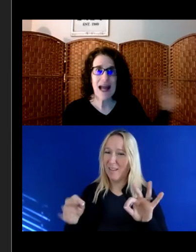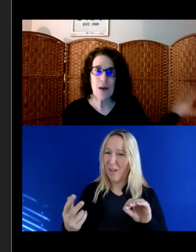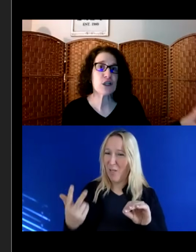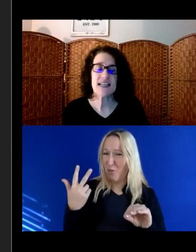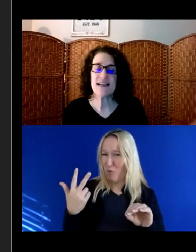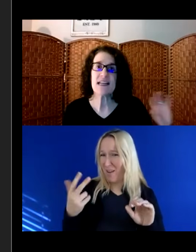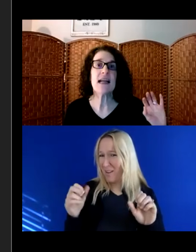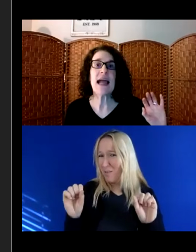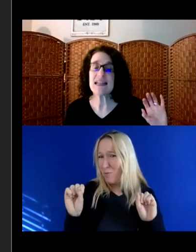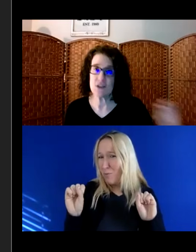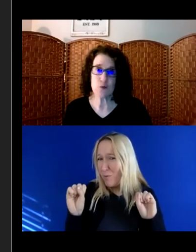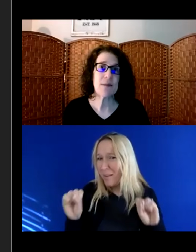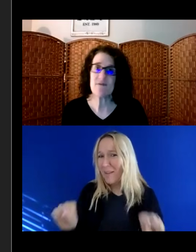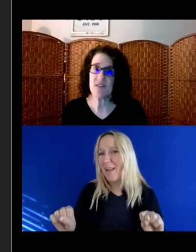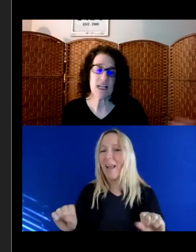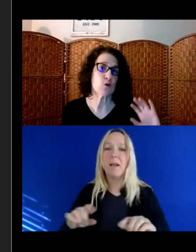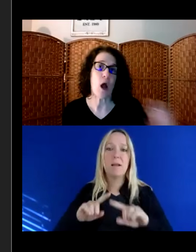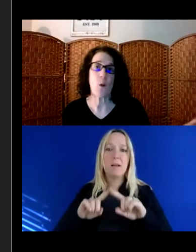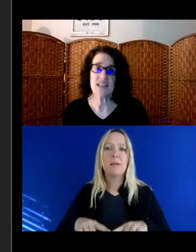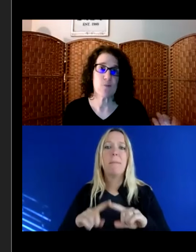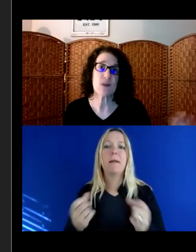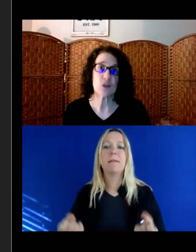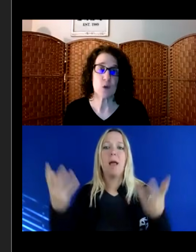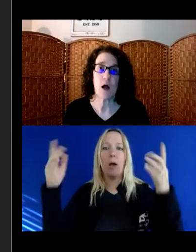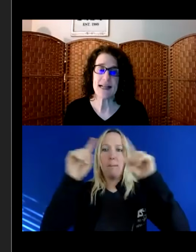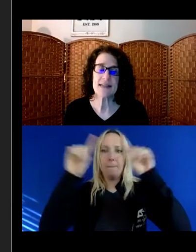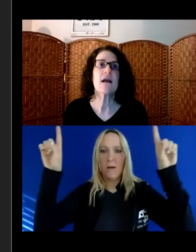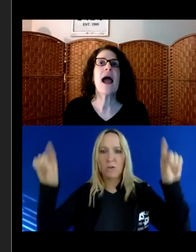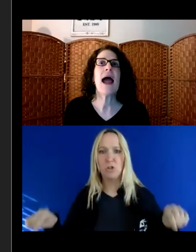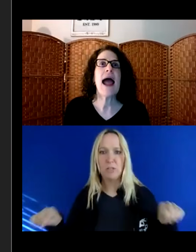but network TV and streaming videos always have one to two lines.